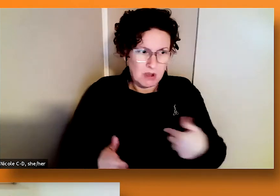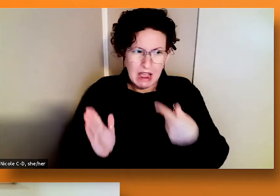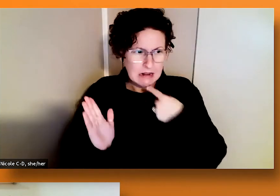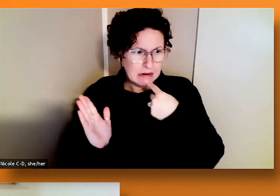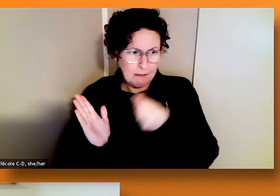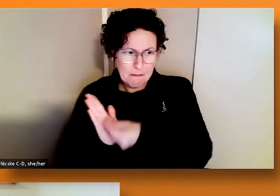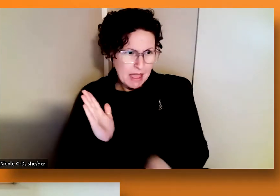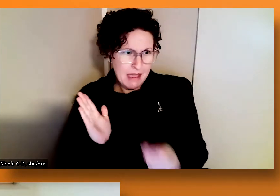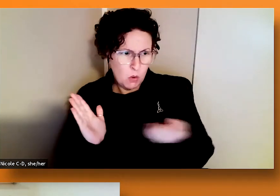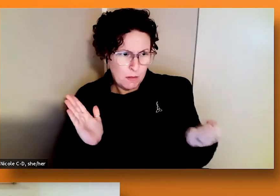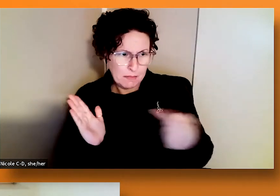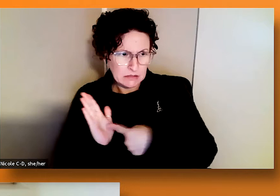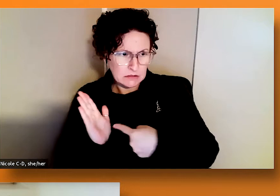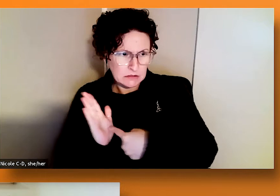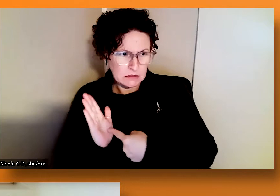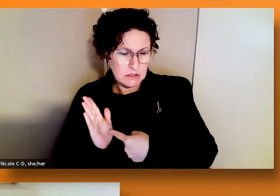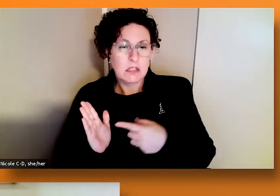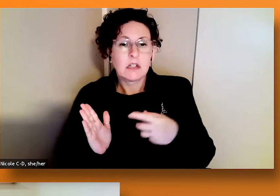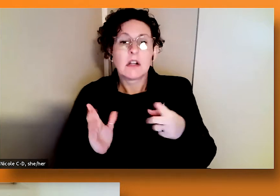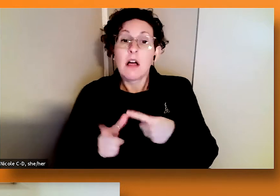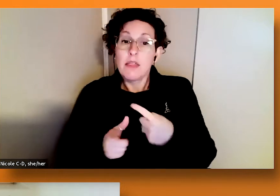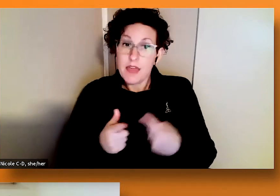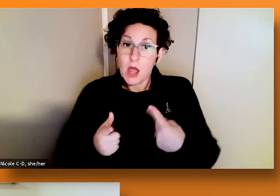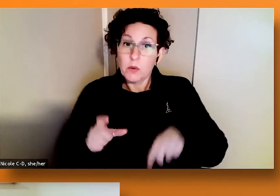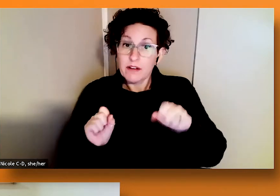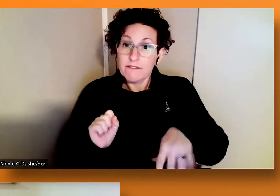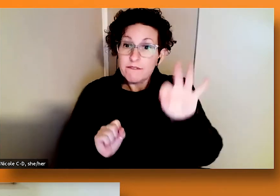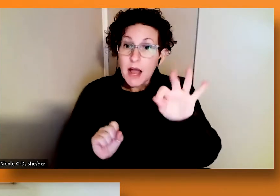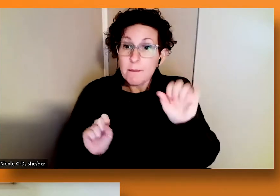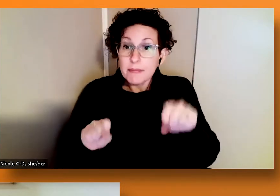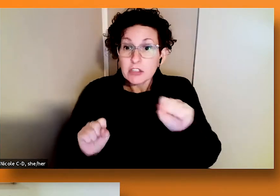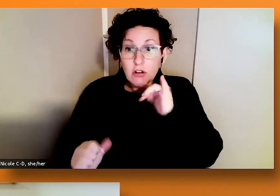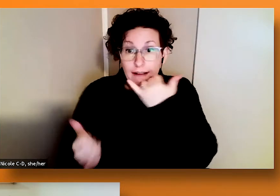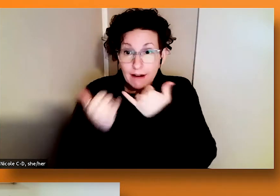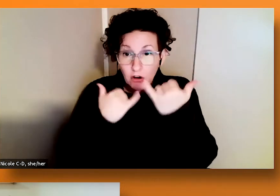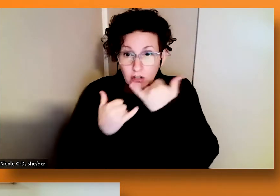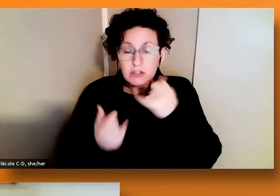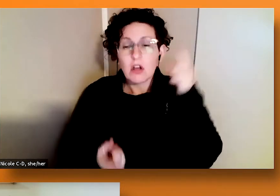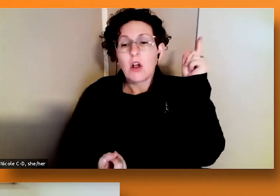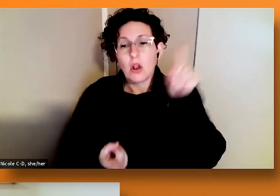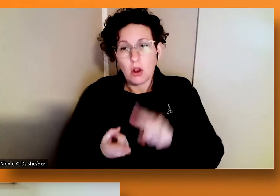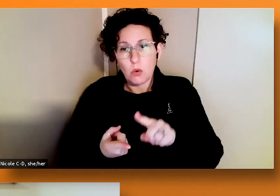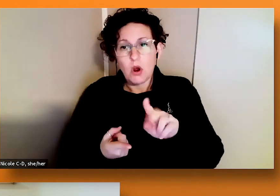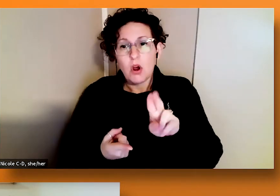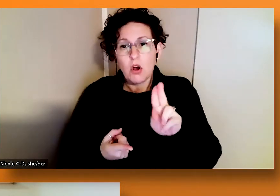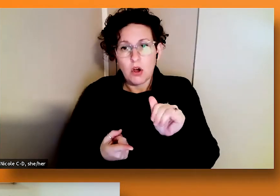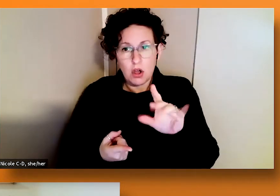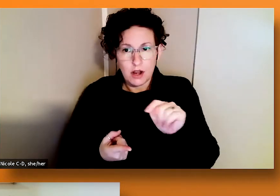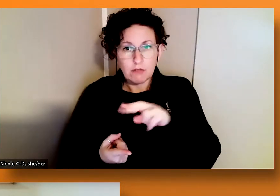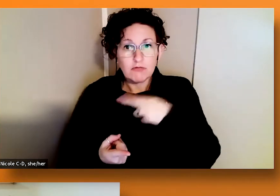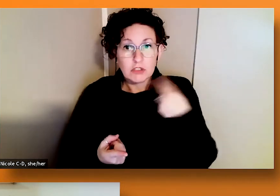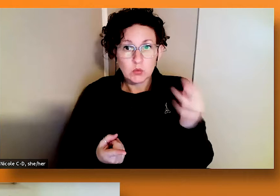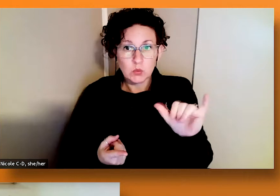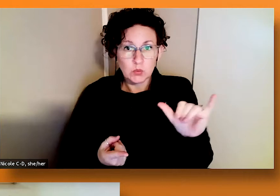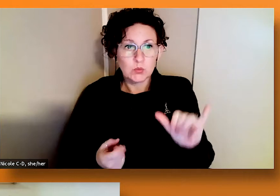and then that helps us to identify potential errors sooner and thus lower our audit risk as well.